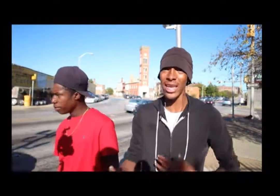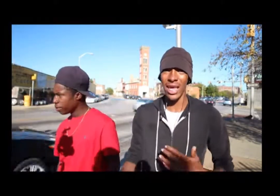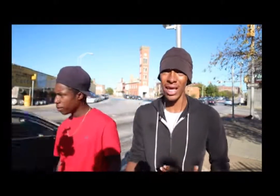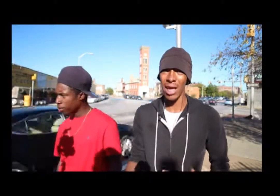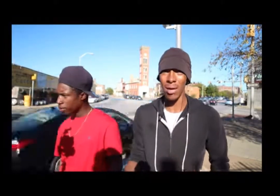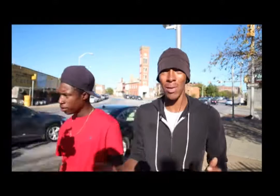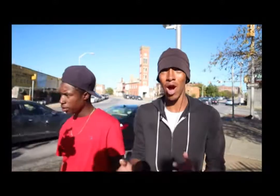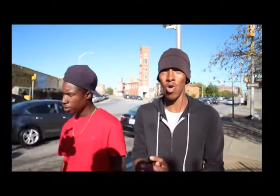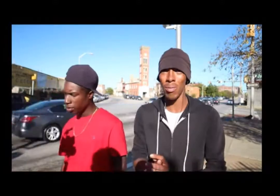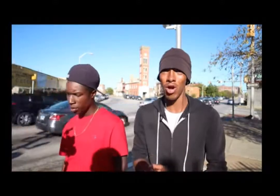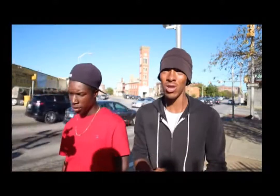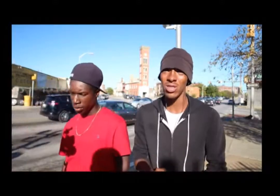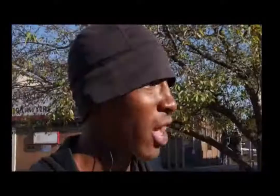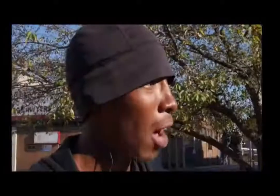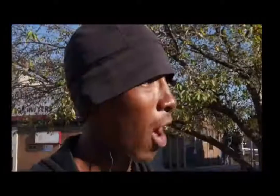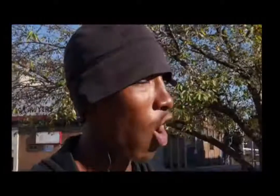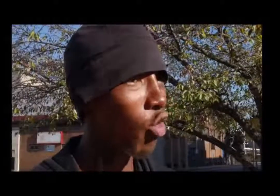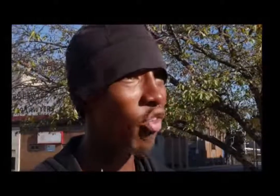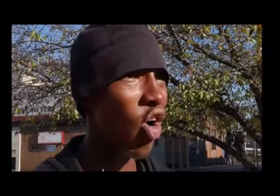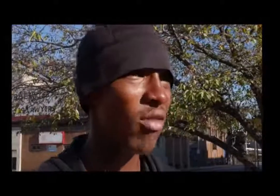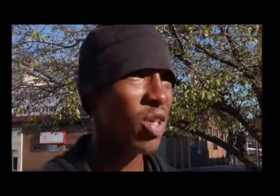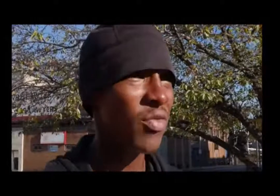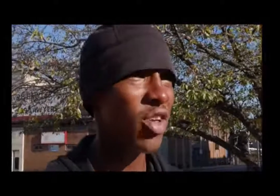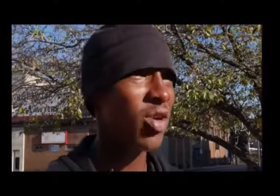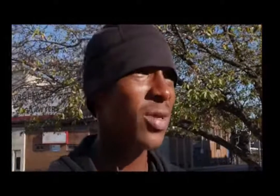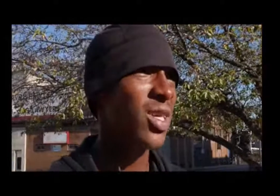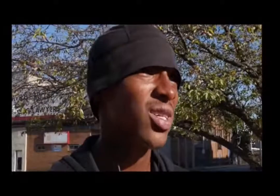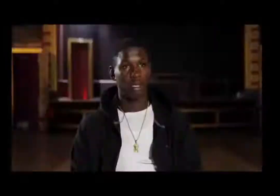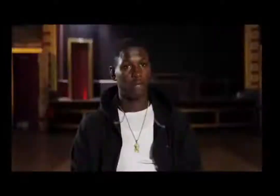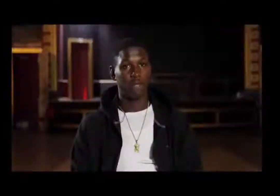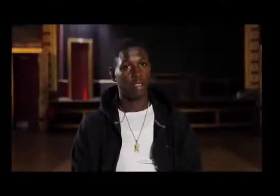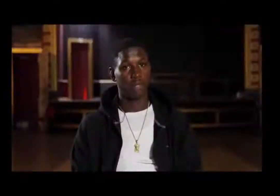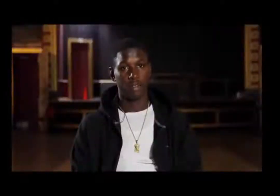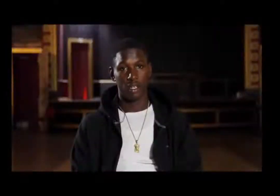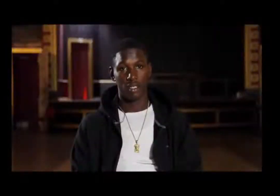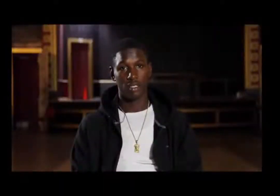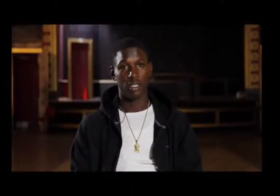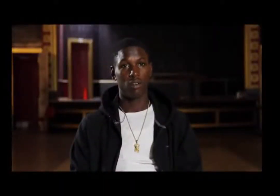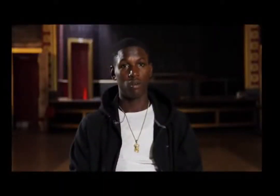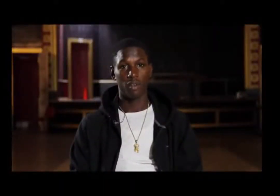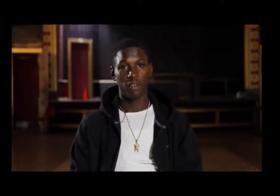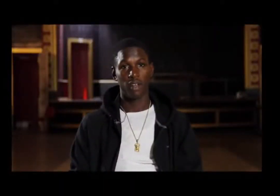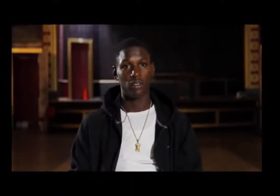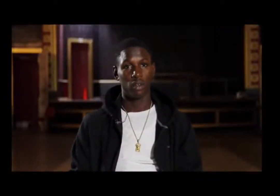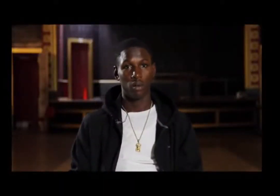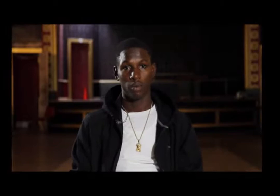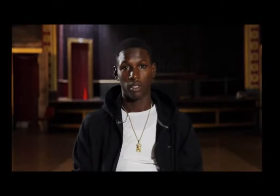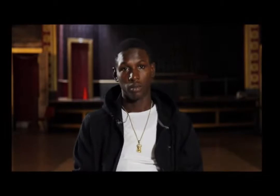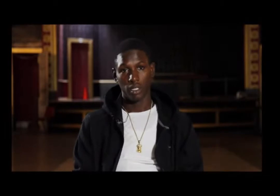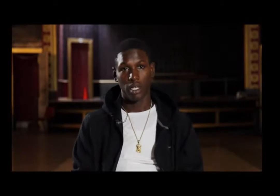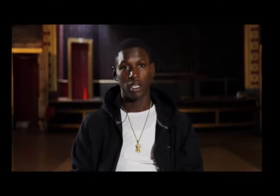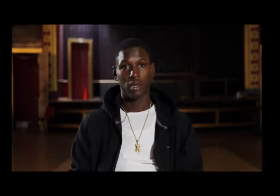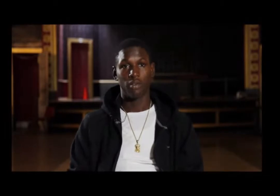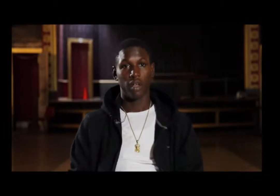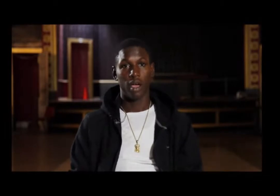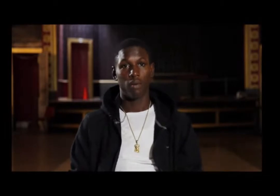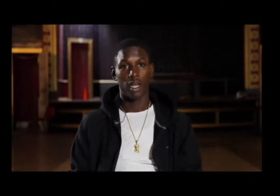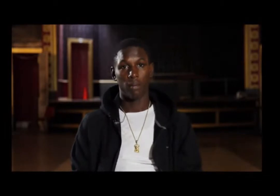make it work again i always wanted to be my own boss because i always been my own boss every lord you feel me thing i did i was my own boss